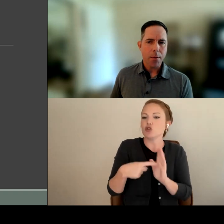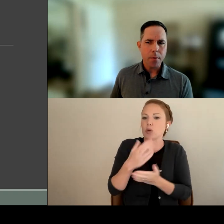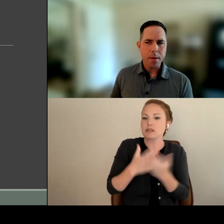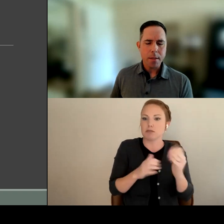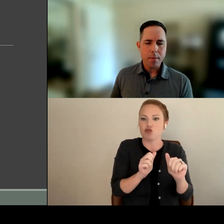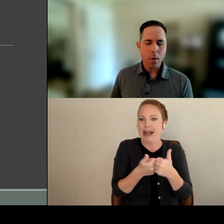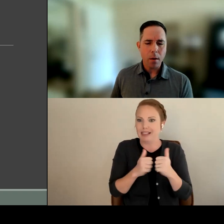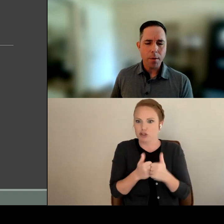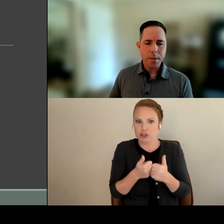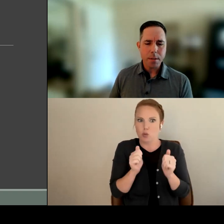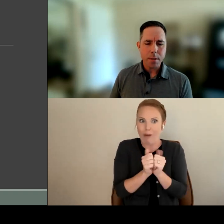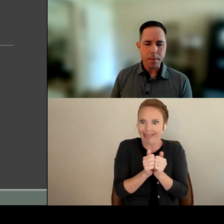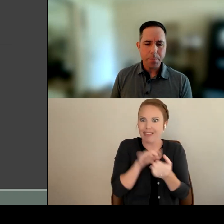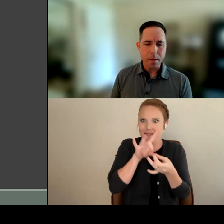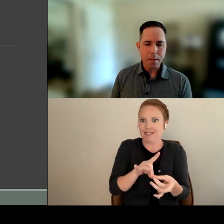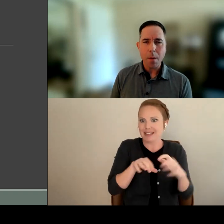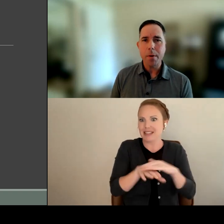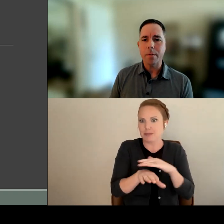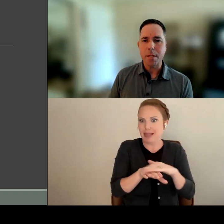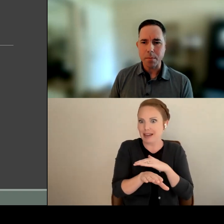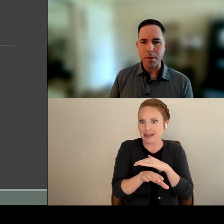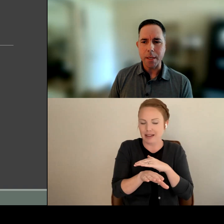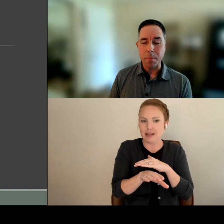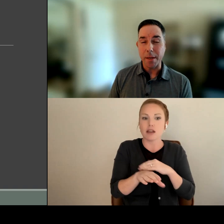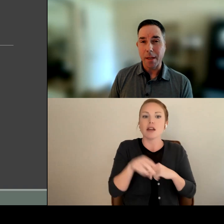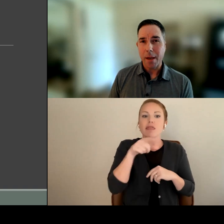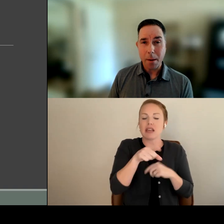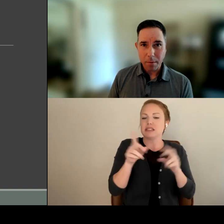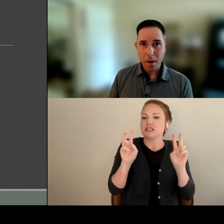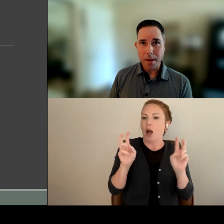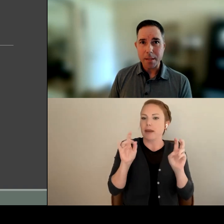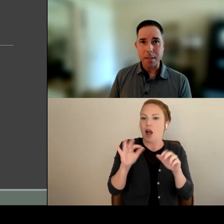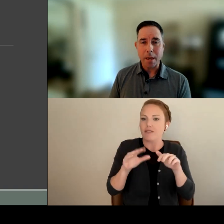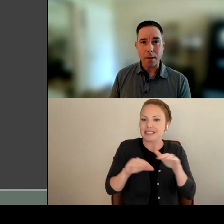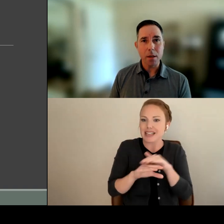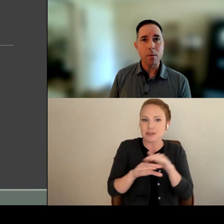I think while this topic of accessibility has been amplified, it's had a little bit